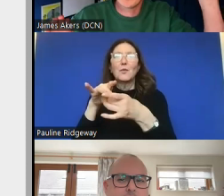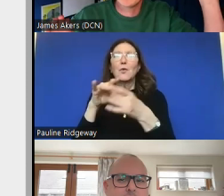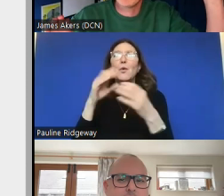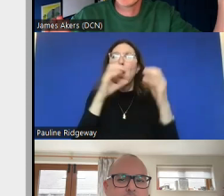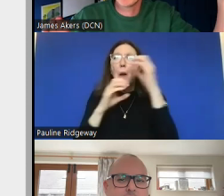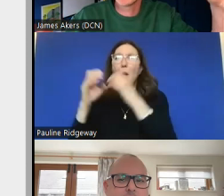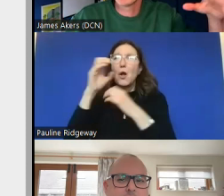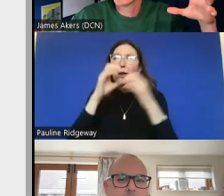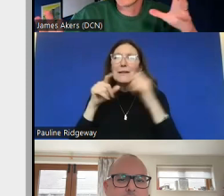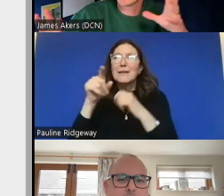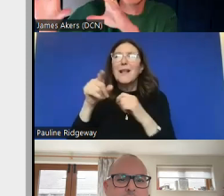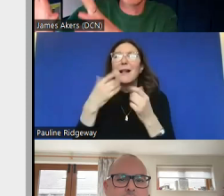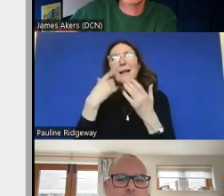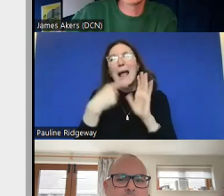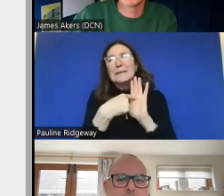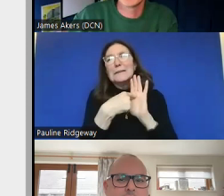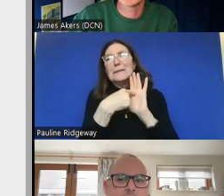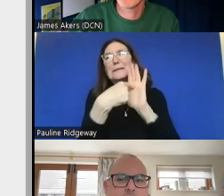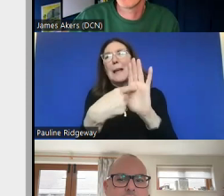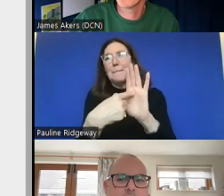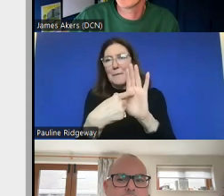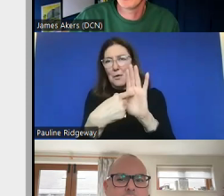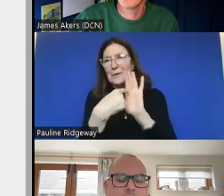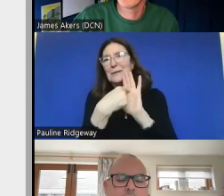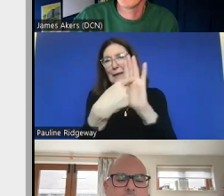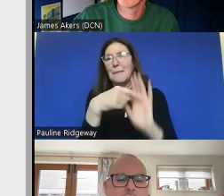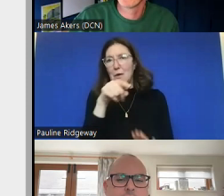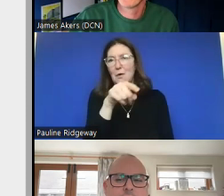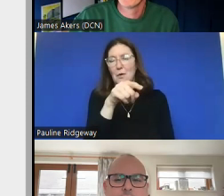their demo data. That's what loads the first time you load it.